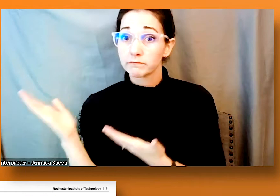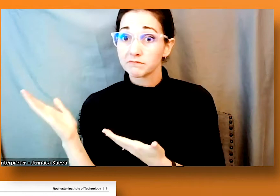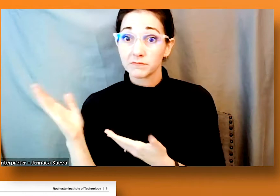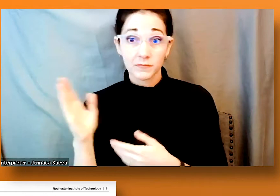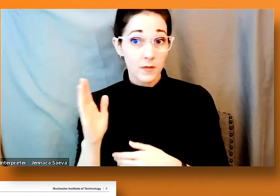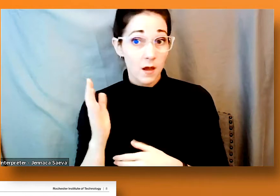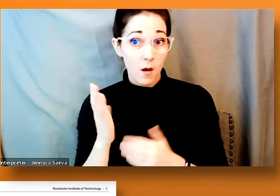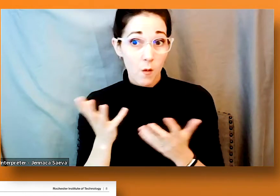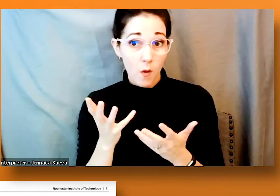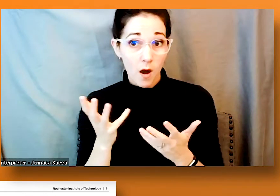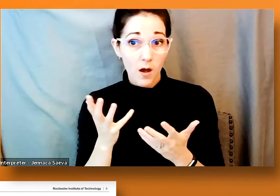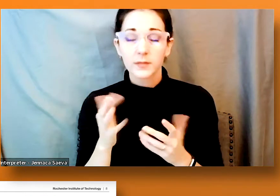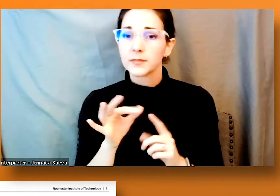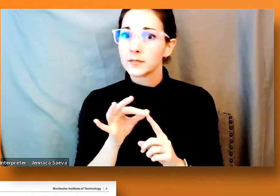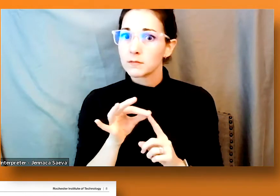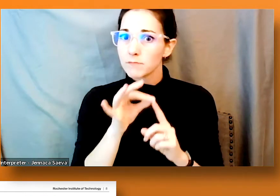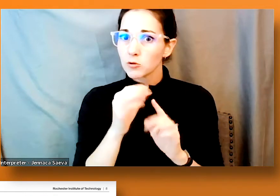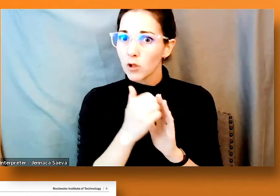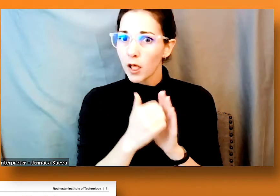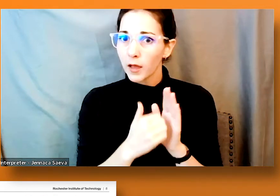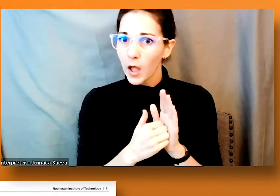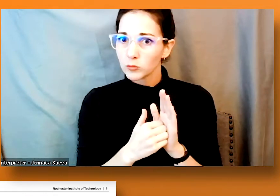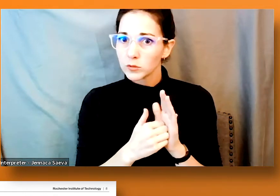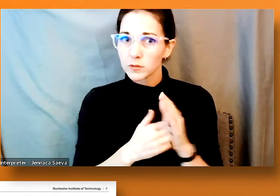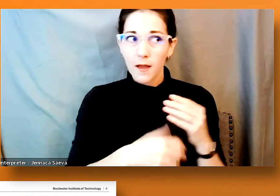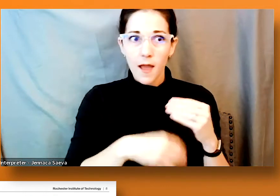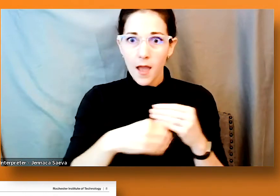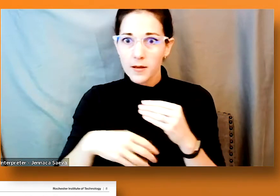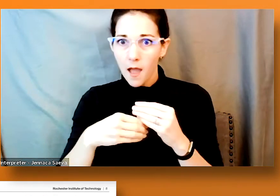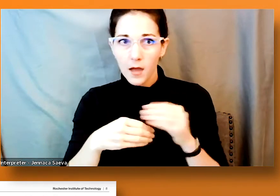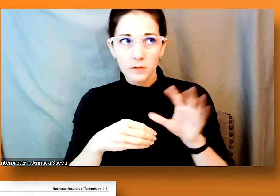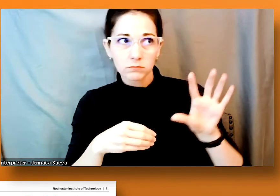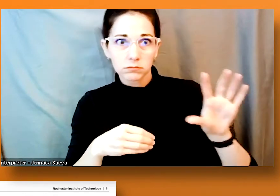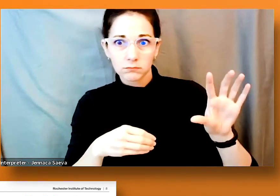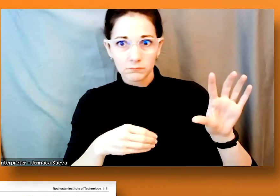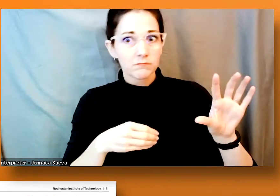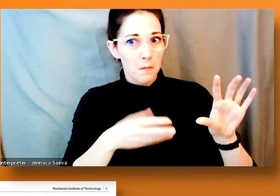if you have one of these special accounts in addition to your main account,